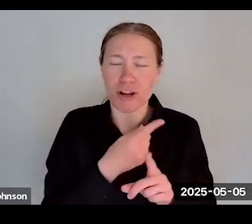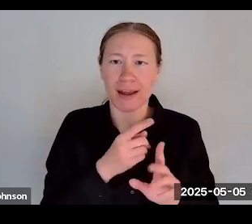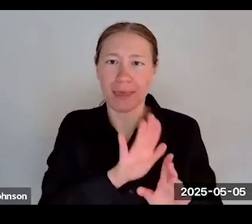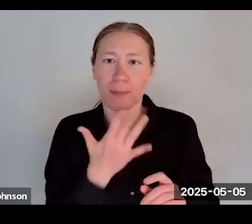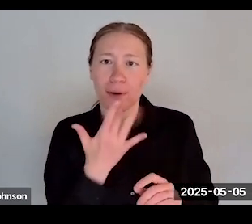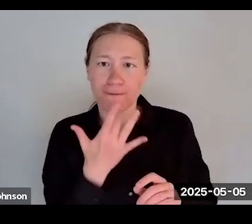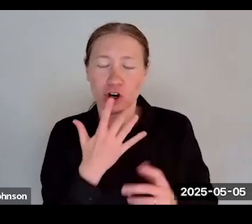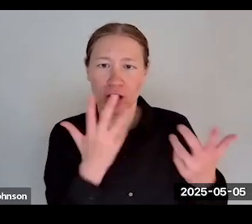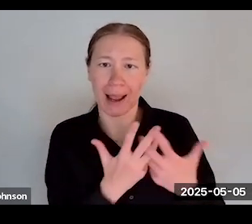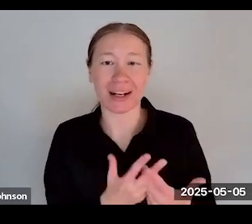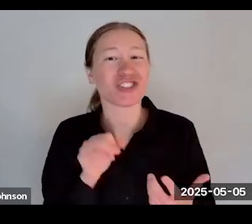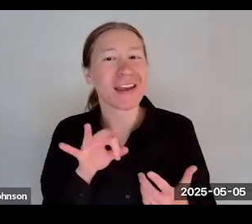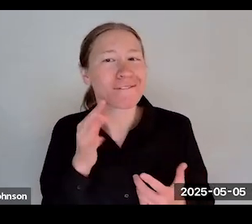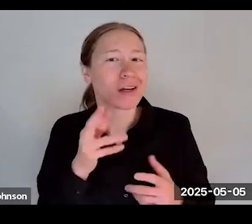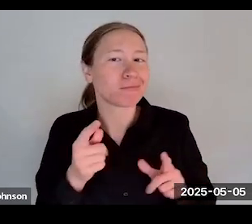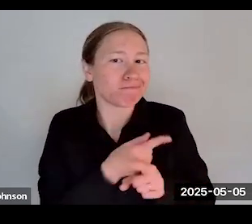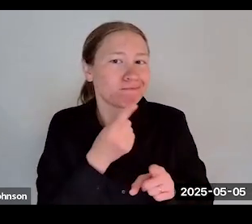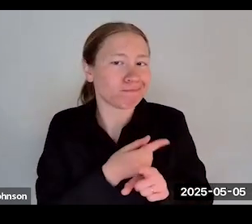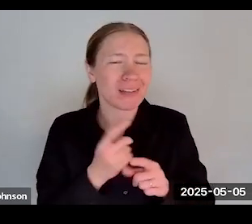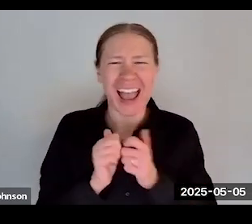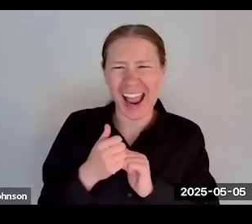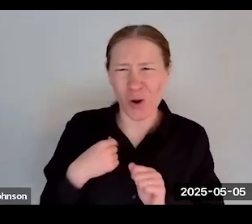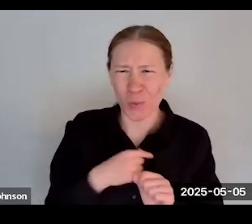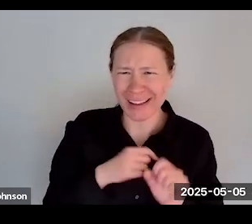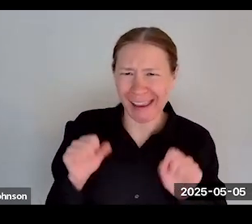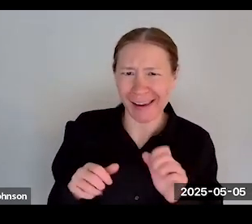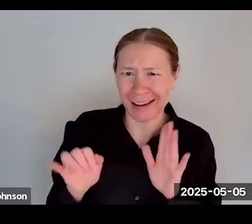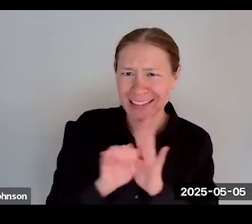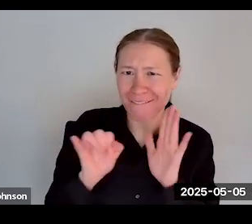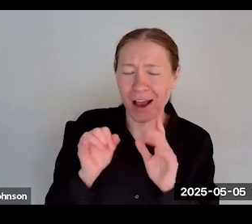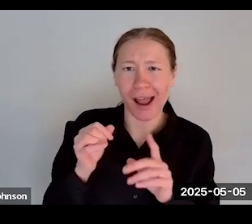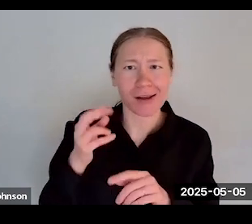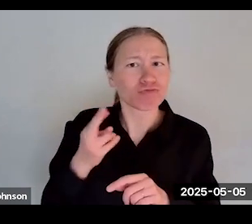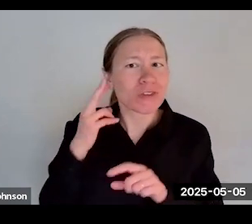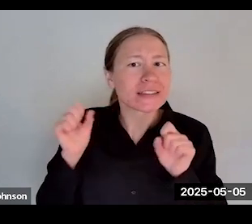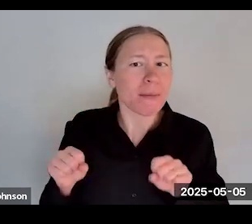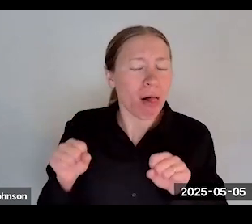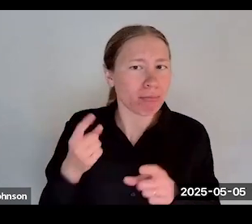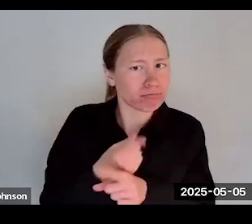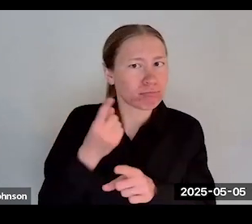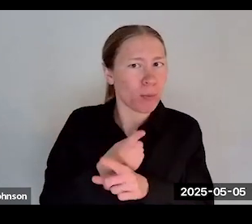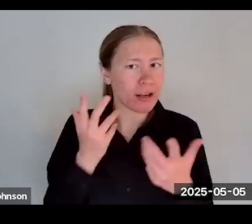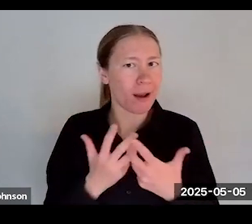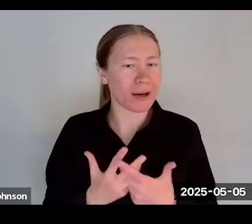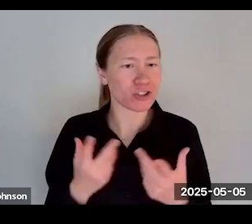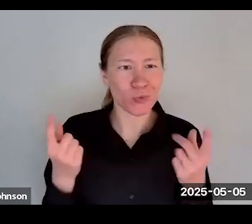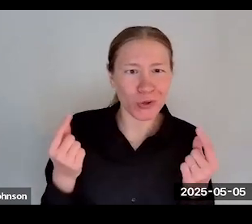And how do we determine if an accommodation is reasonable? There's a lot of factors to consider, but we must remember that all accommodations